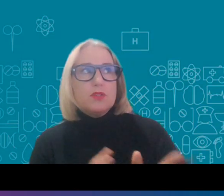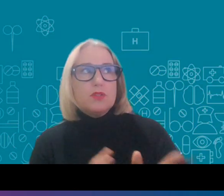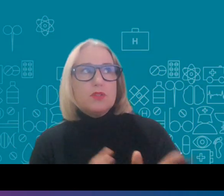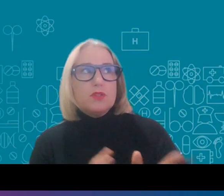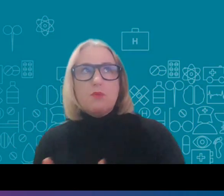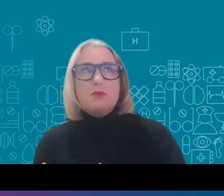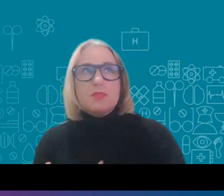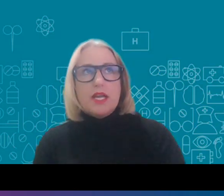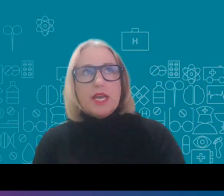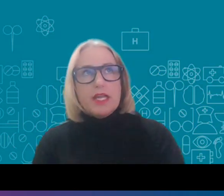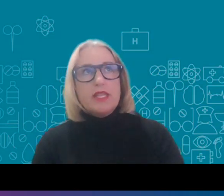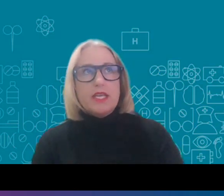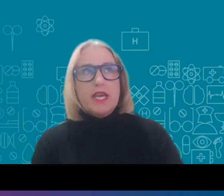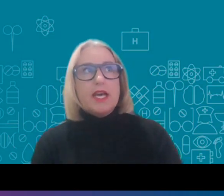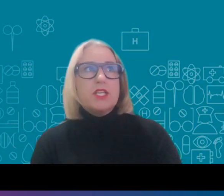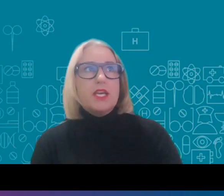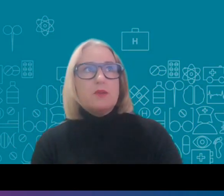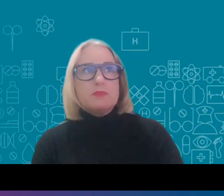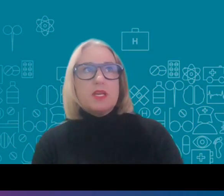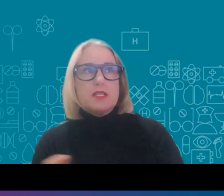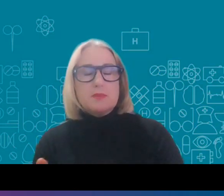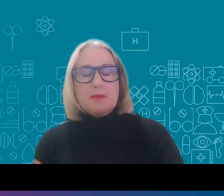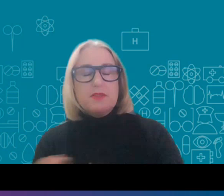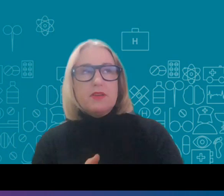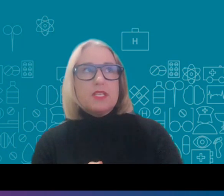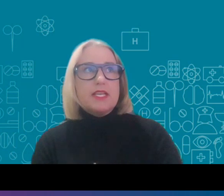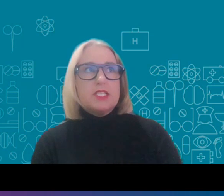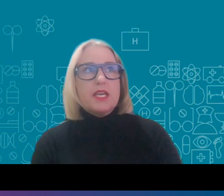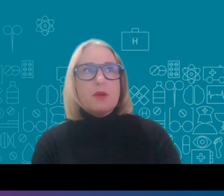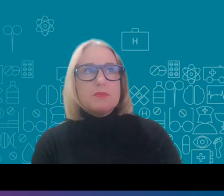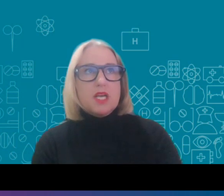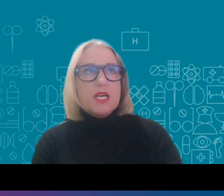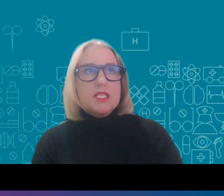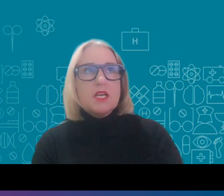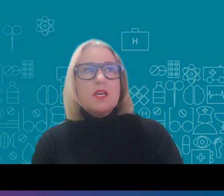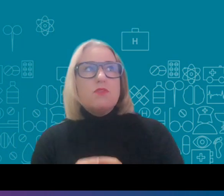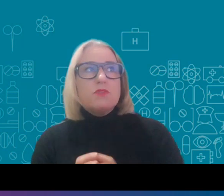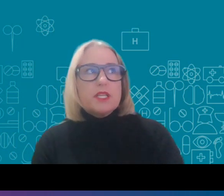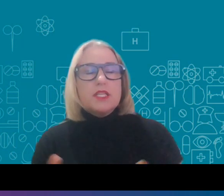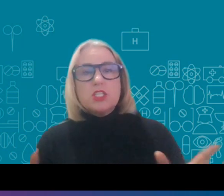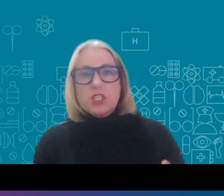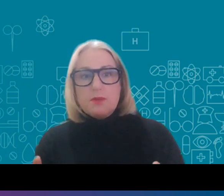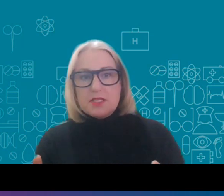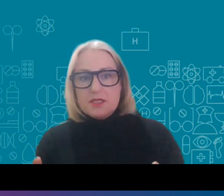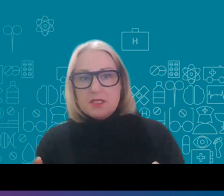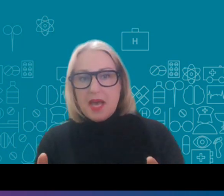My Aged Care website and the Department of Health and Aged Care website, really to share messages about